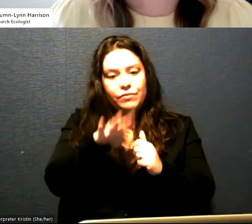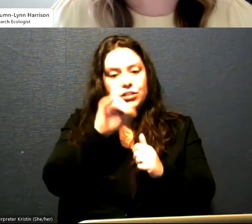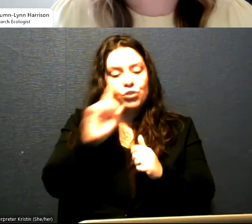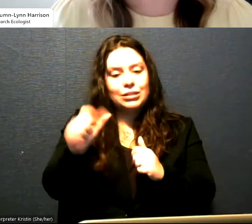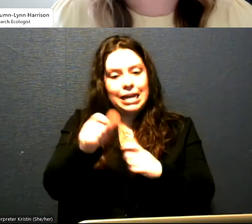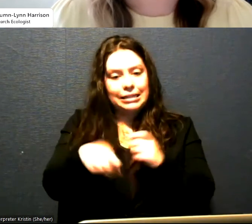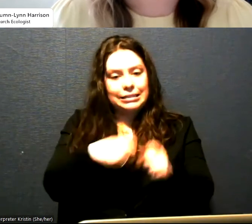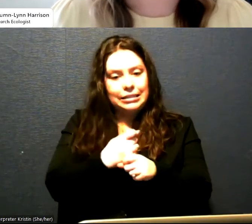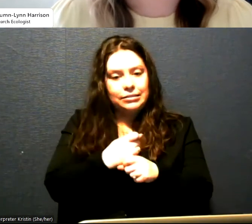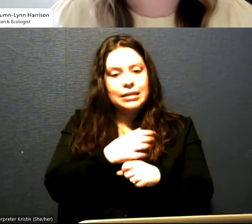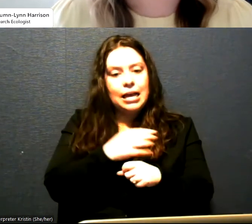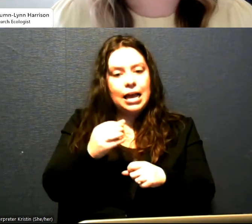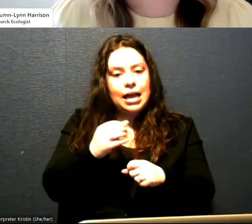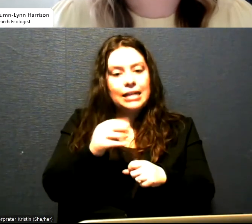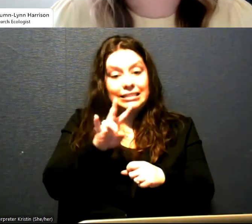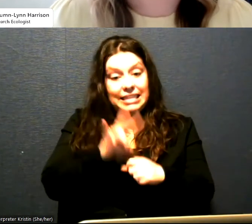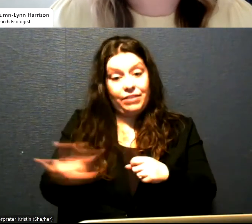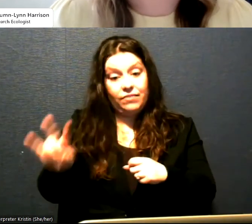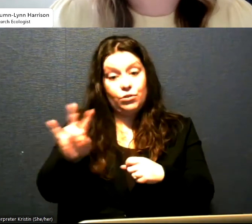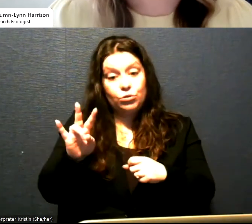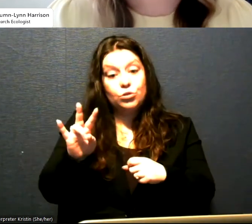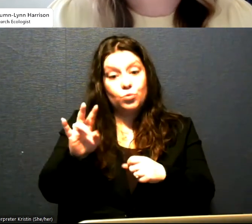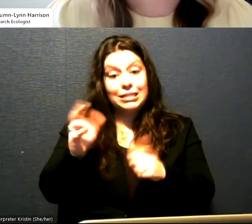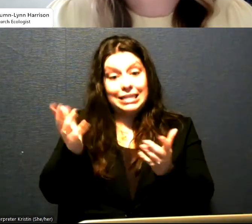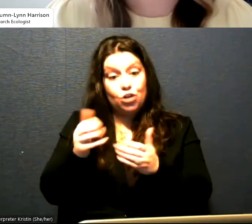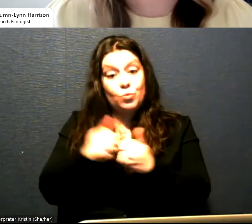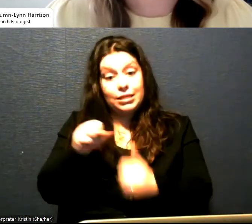um and I decided that, you know, I’d work with these animals for so long that it would be good for me